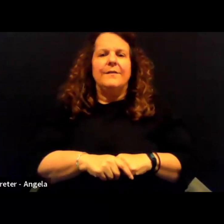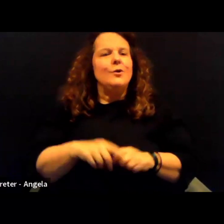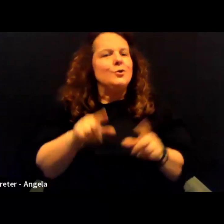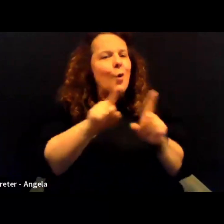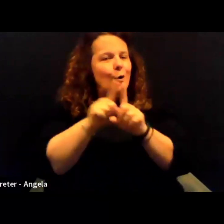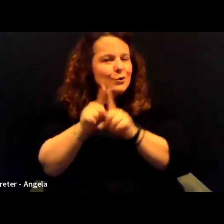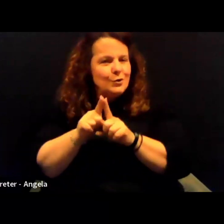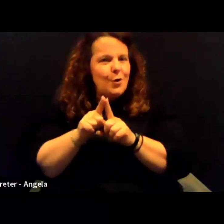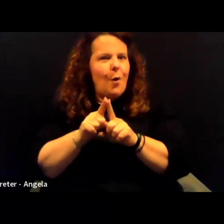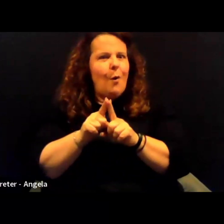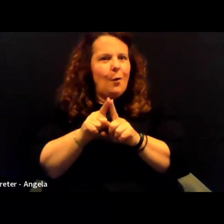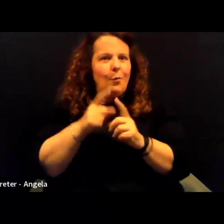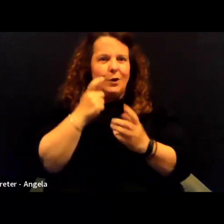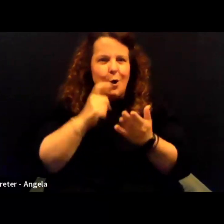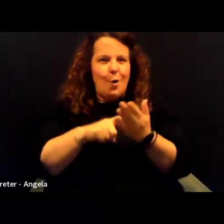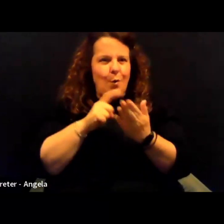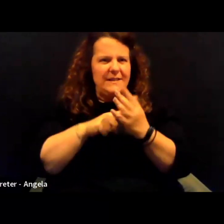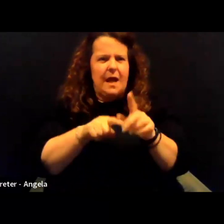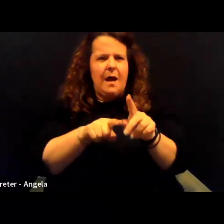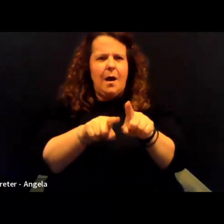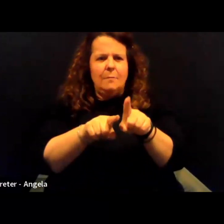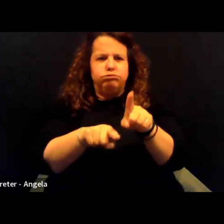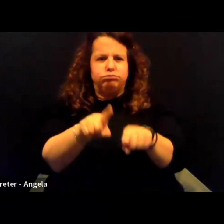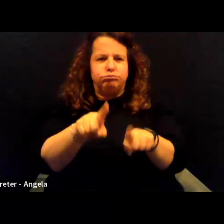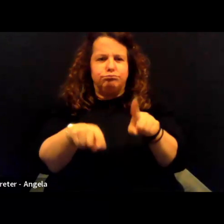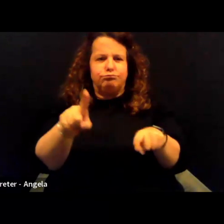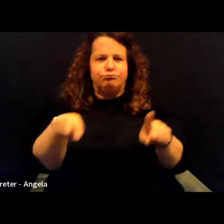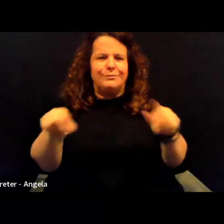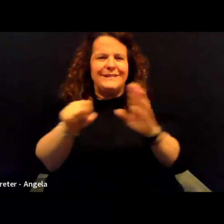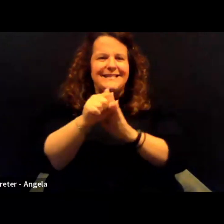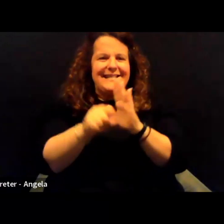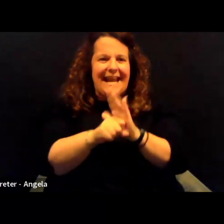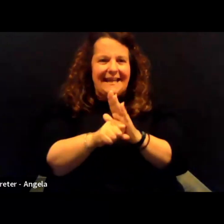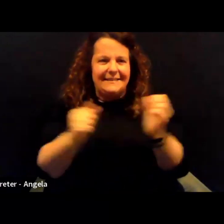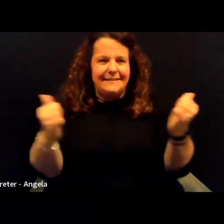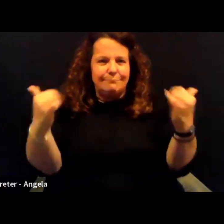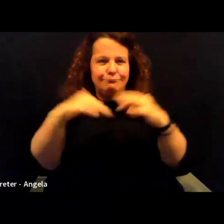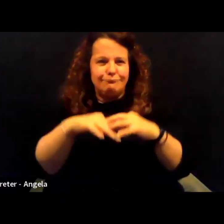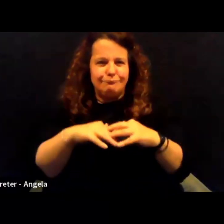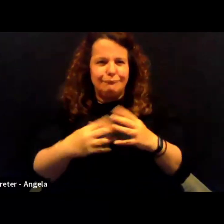and we hope that the input and the advice